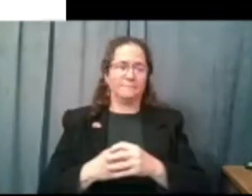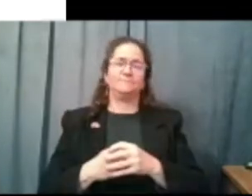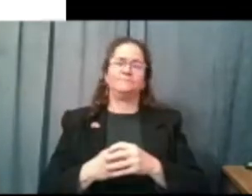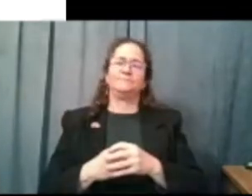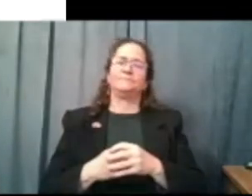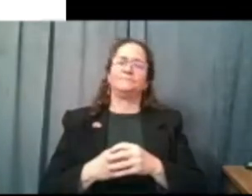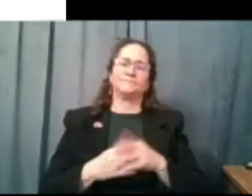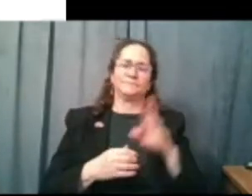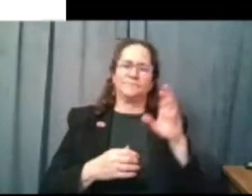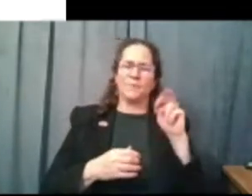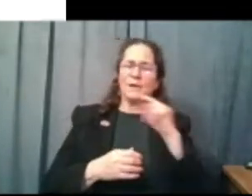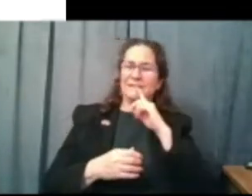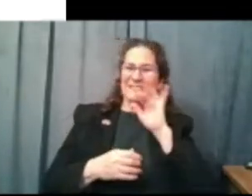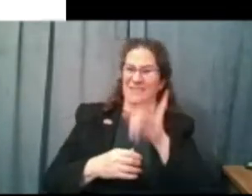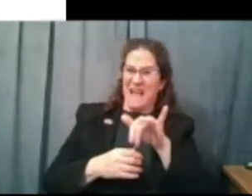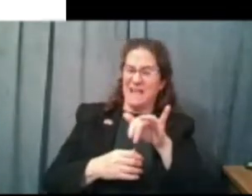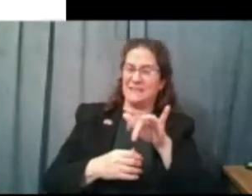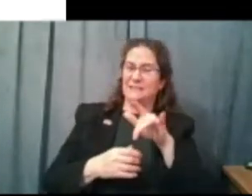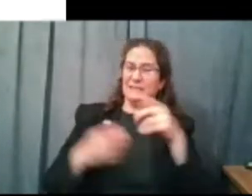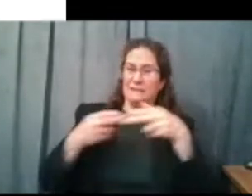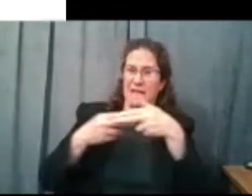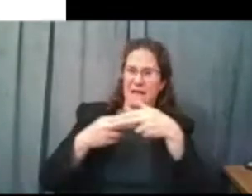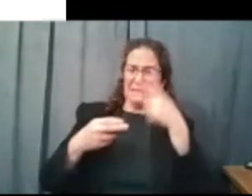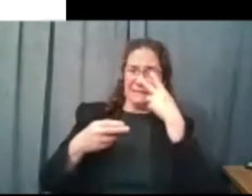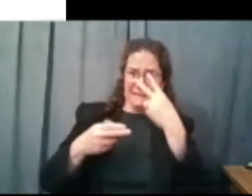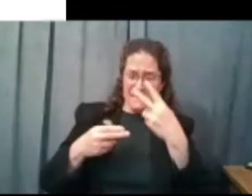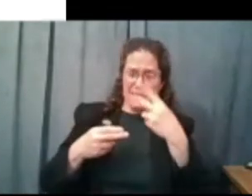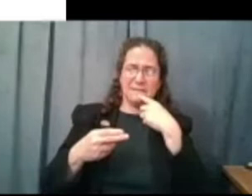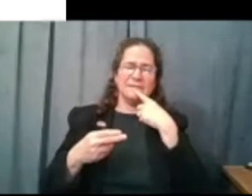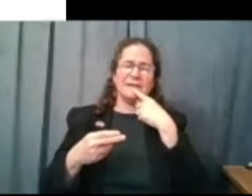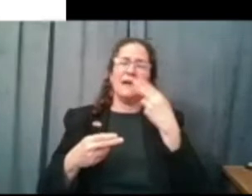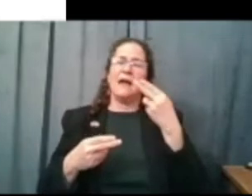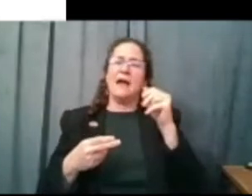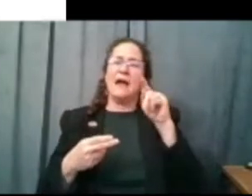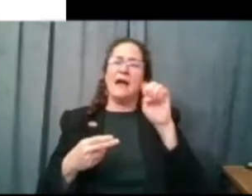says Hattie Research Effect Size of advanced organizers .61.